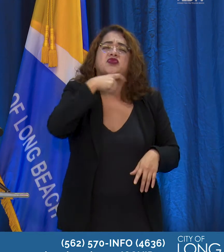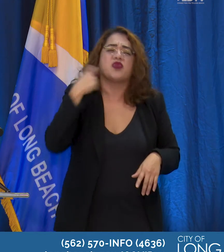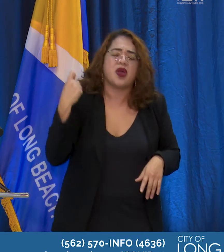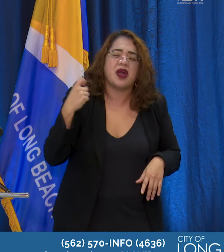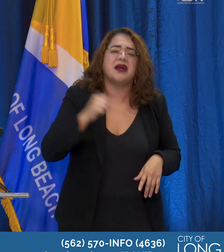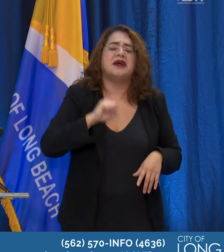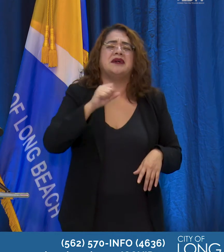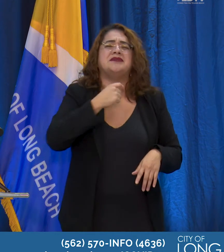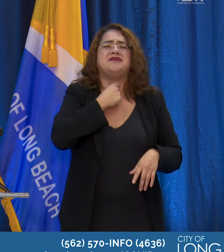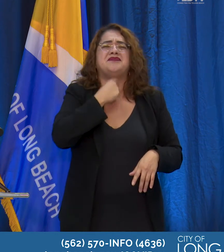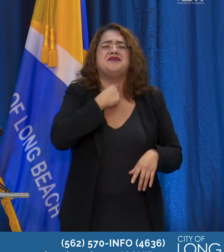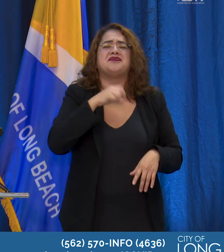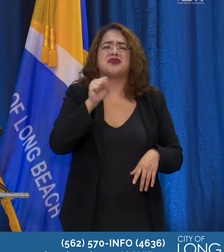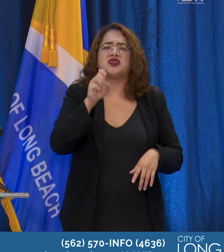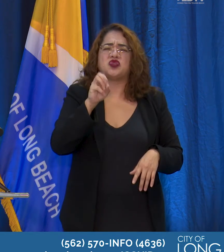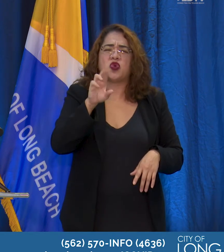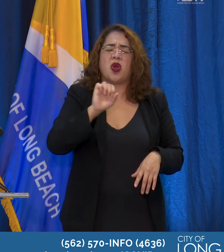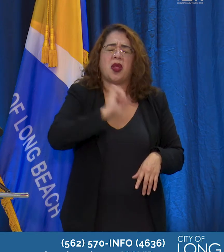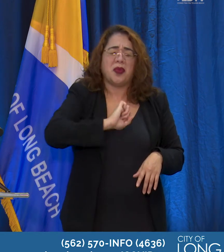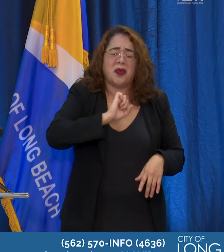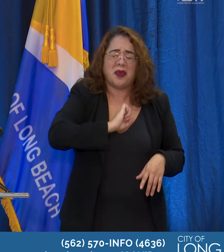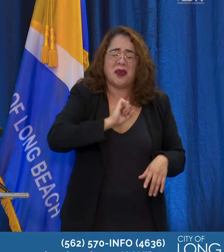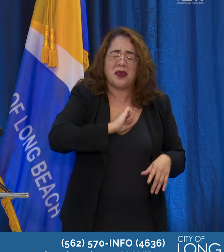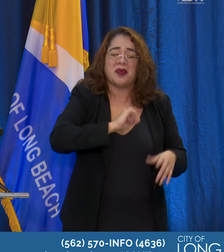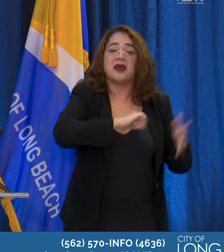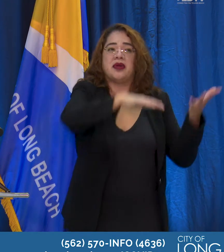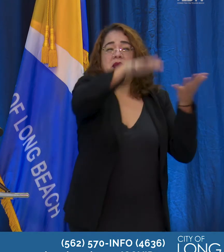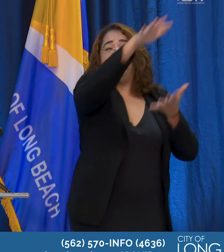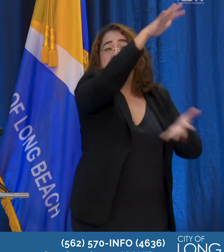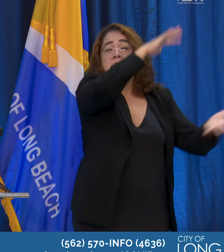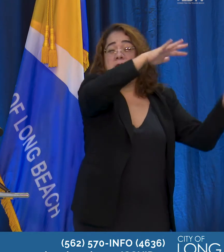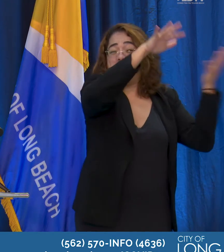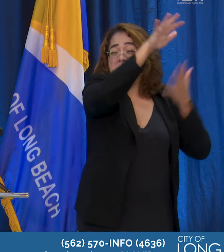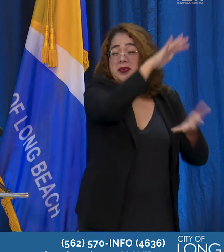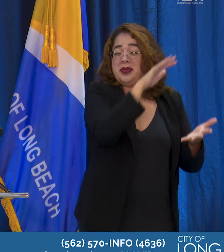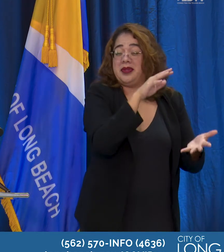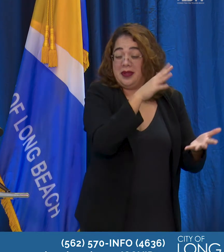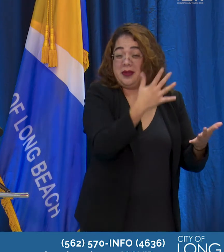be caused by both wildfire smoke and COVID-19. Symptoms like fevers